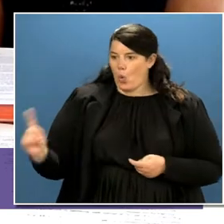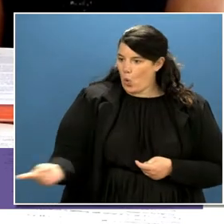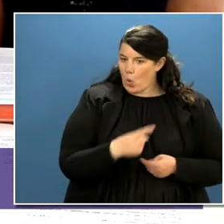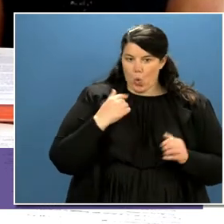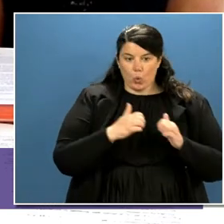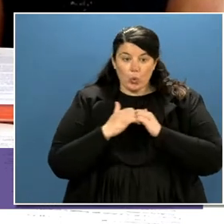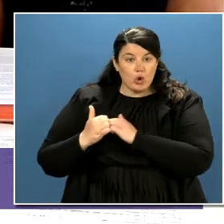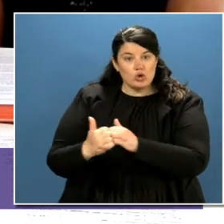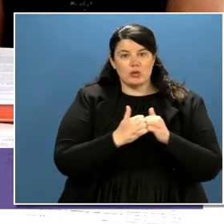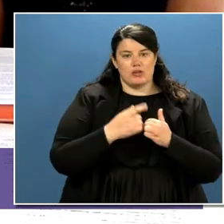That is that side of it.